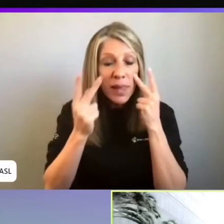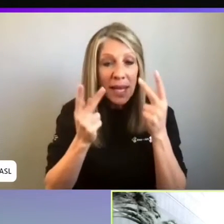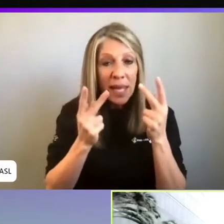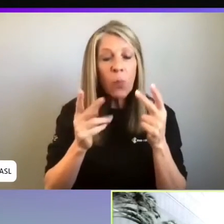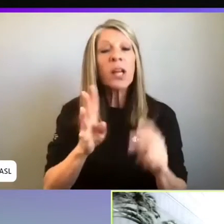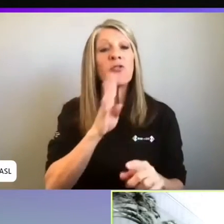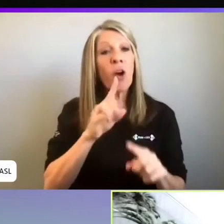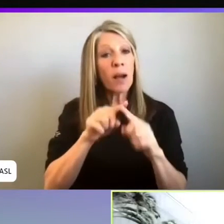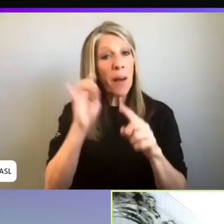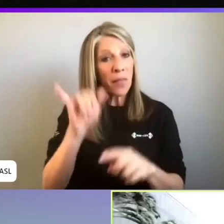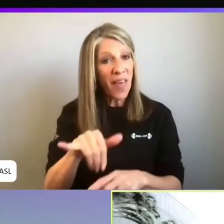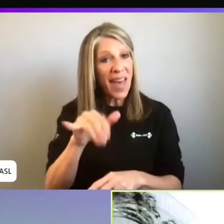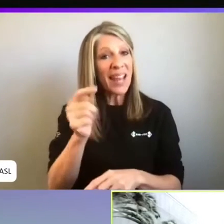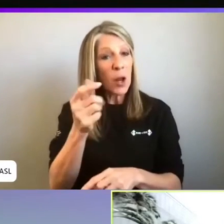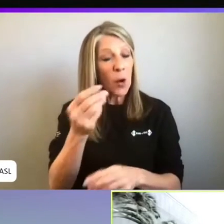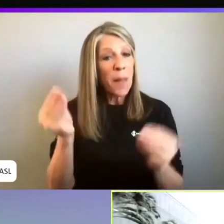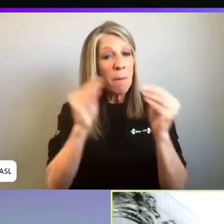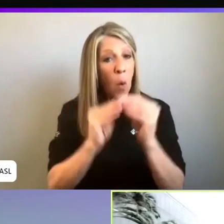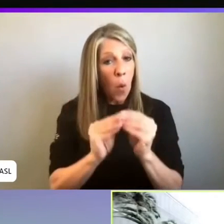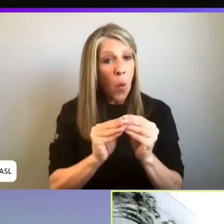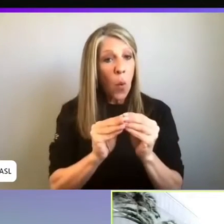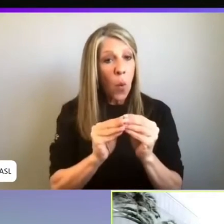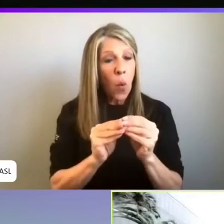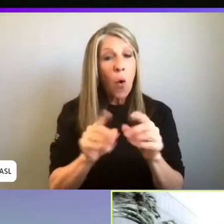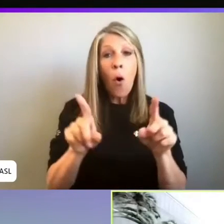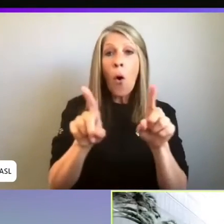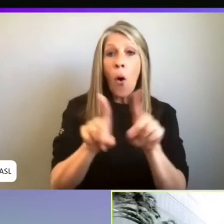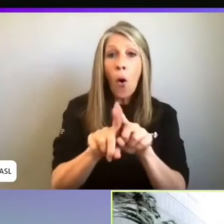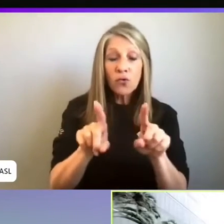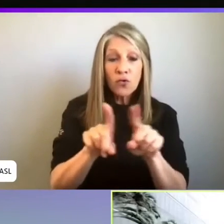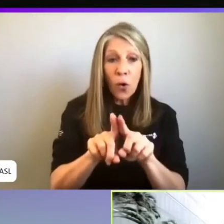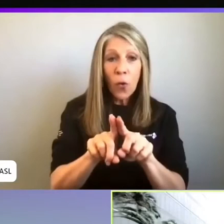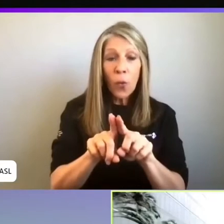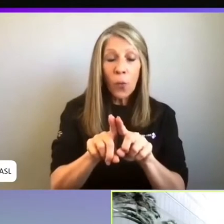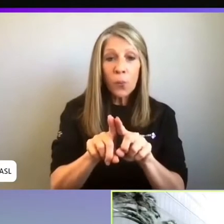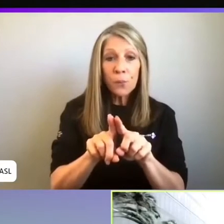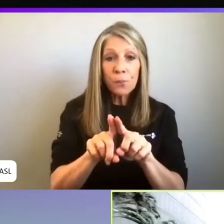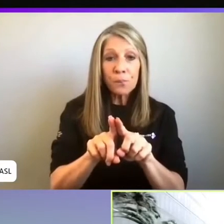That being said, now we know that this could be done non visually, as we're going to be